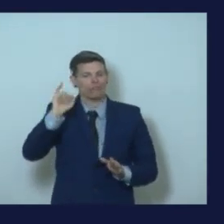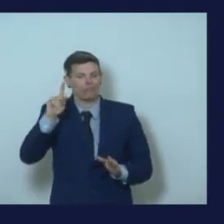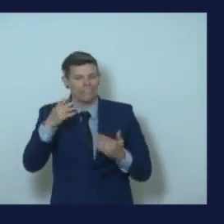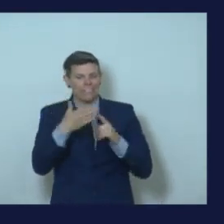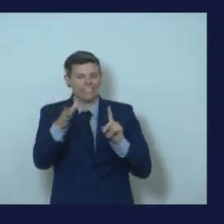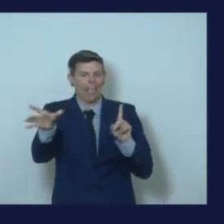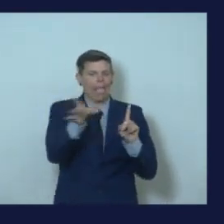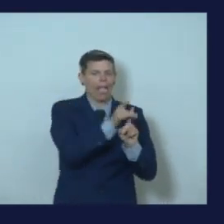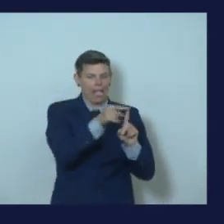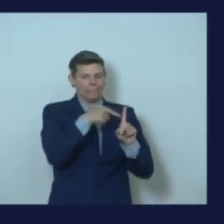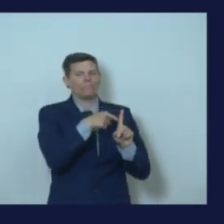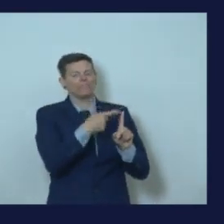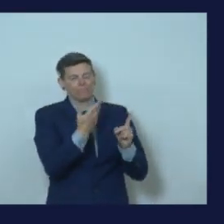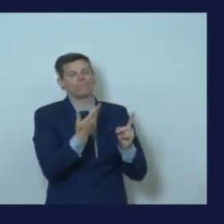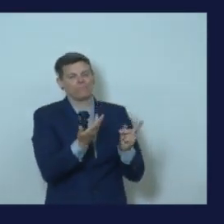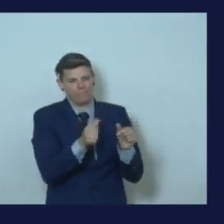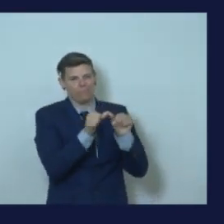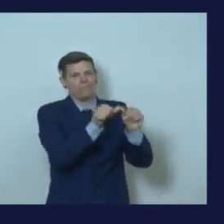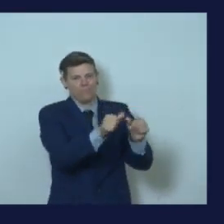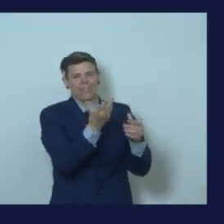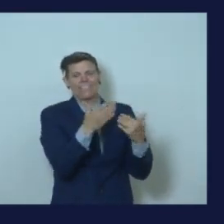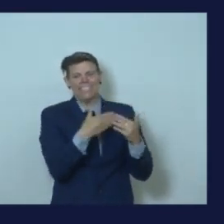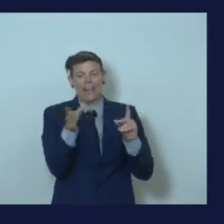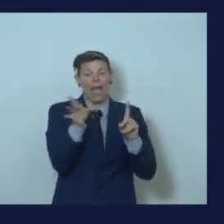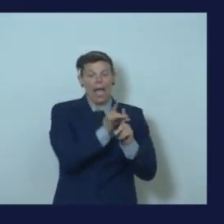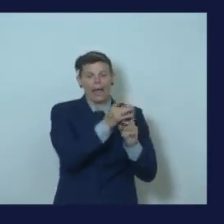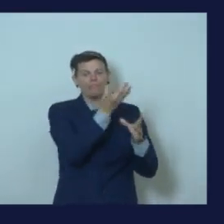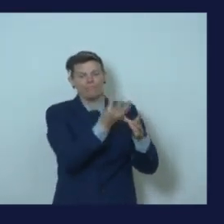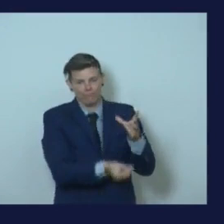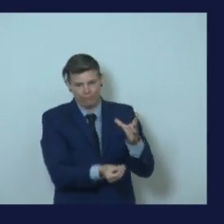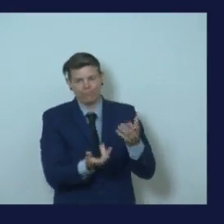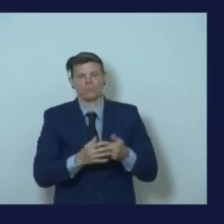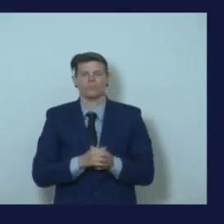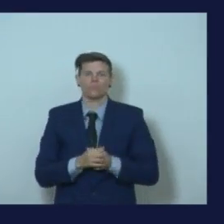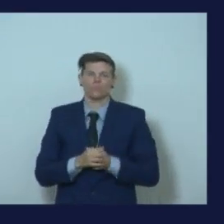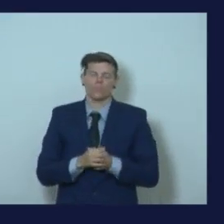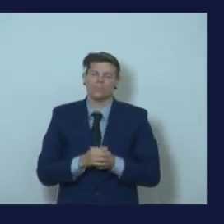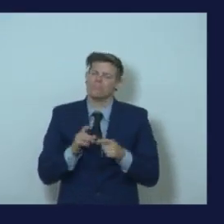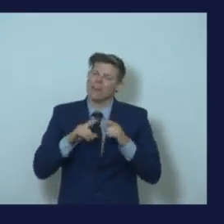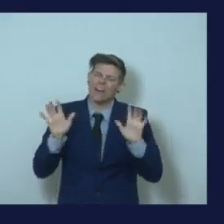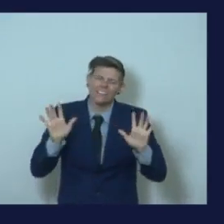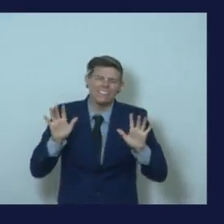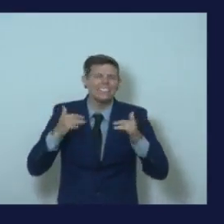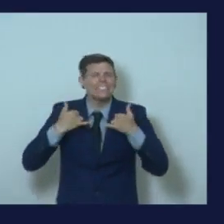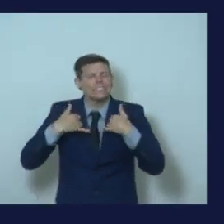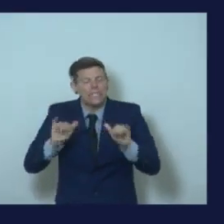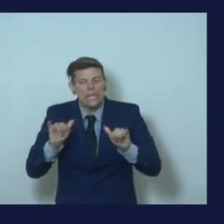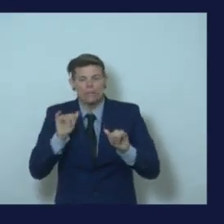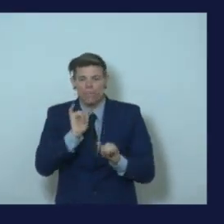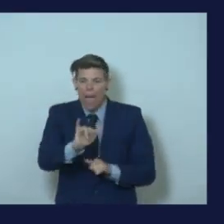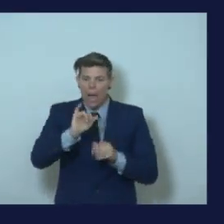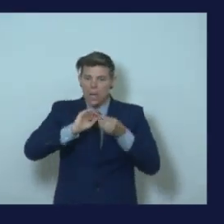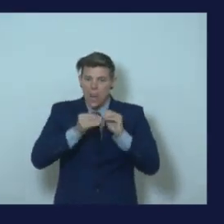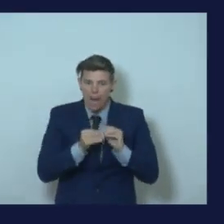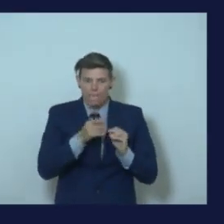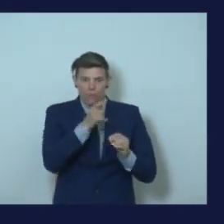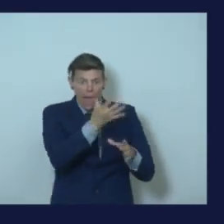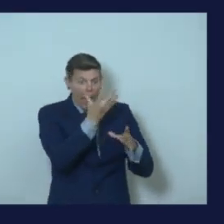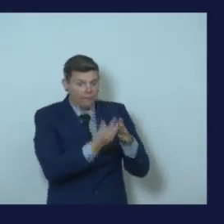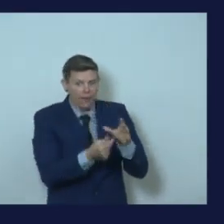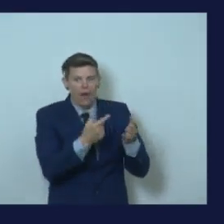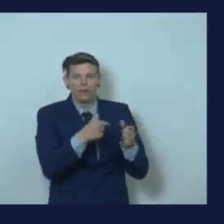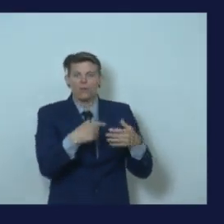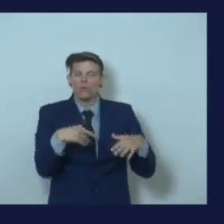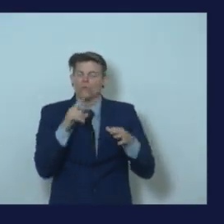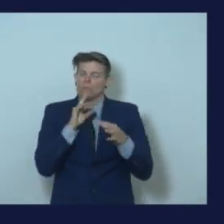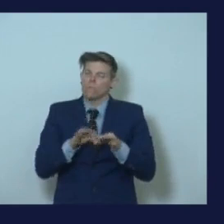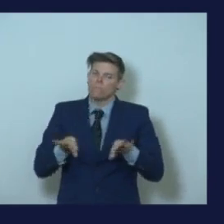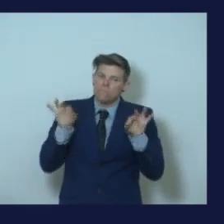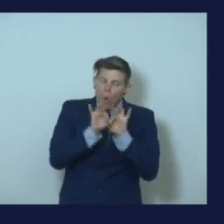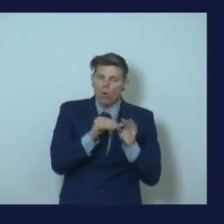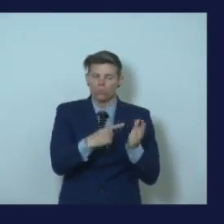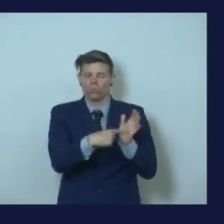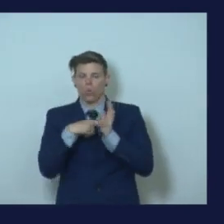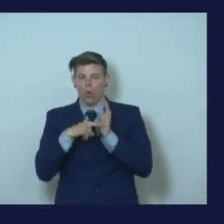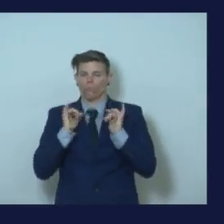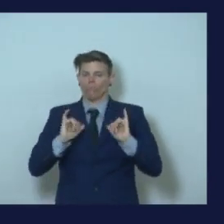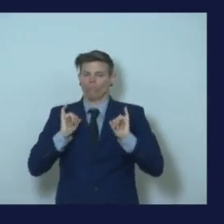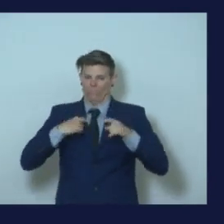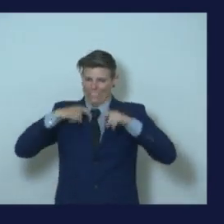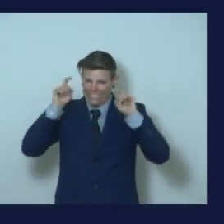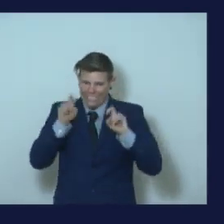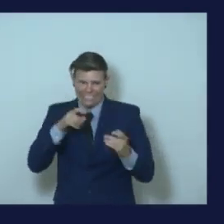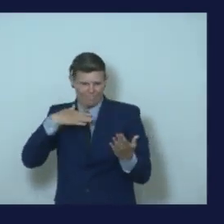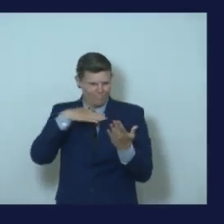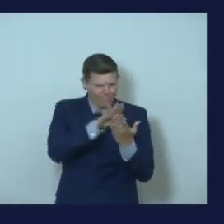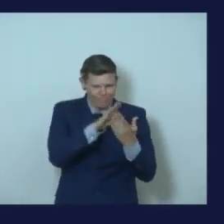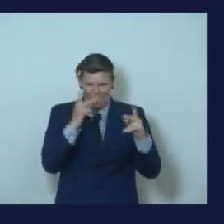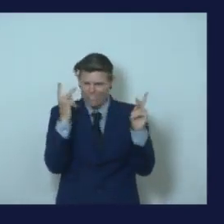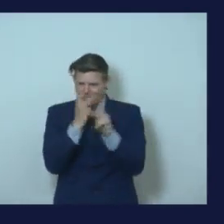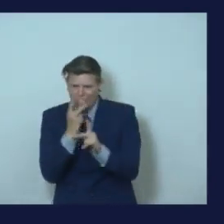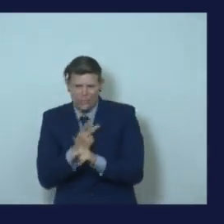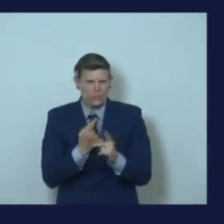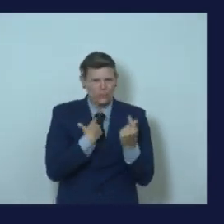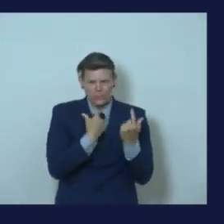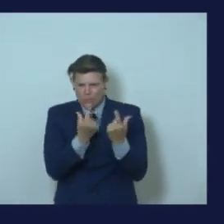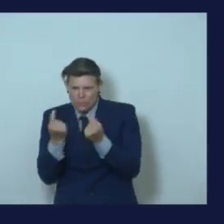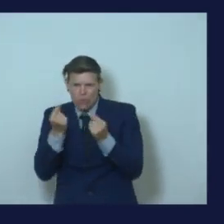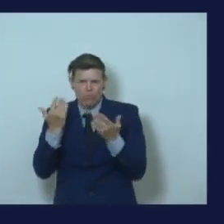INDIVIDUALS LIVING THERE OR TYPICALLY AN INDICATION THAT THEY HAVE SEVERE OR SIGNIFICANT CHRONIC ISSUES AND DISEASE FACTORS, BUT NONETHELESS, IT’S A STARK REMINDER ABOUT WHY IT’S SO